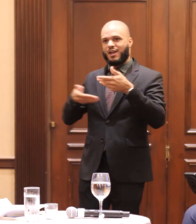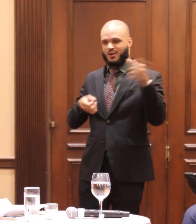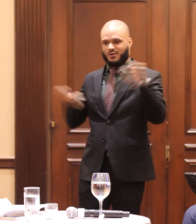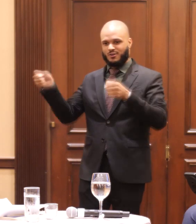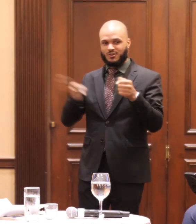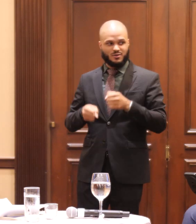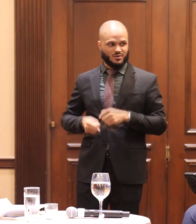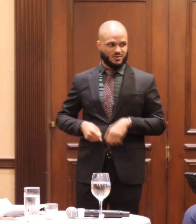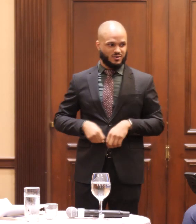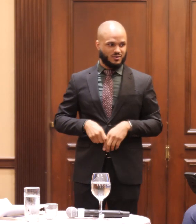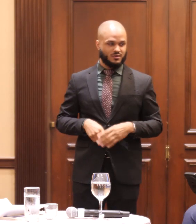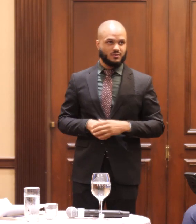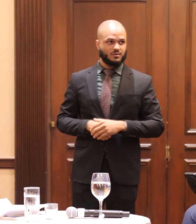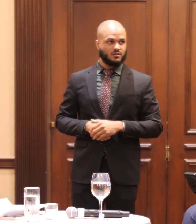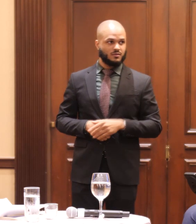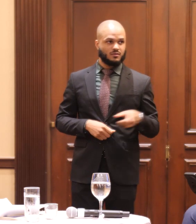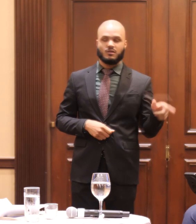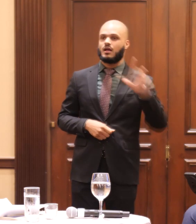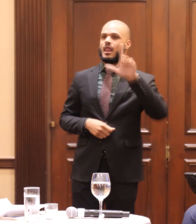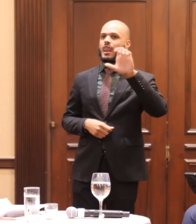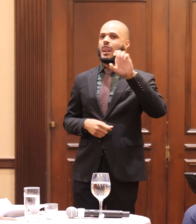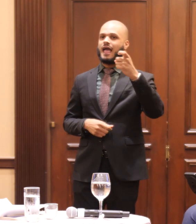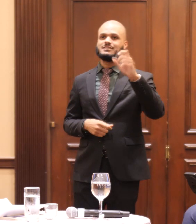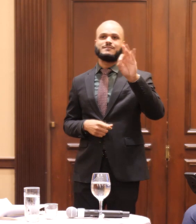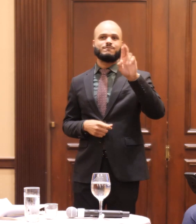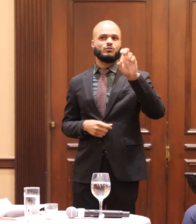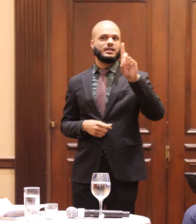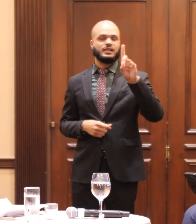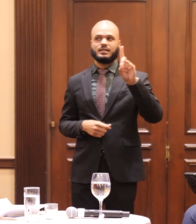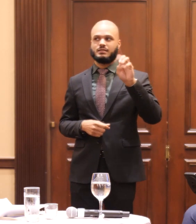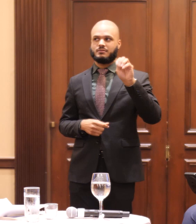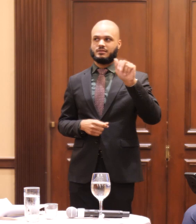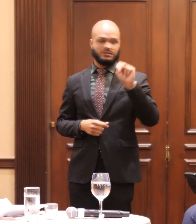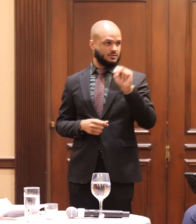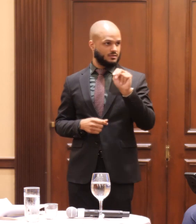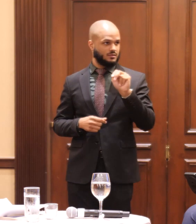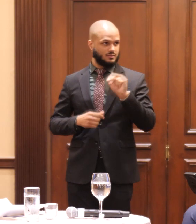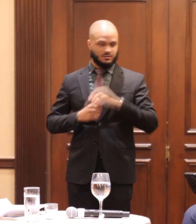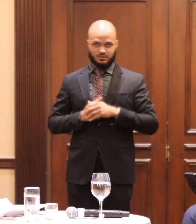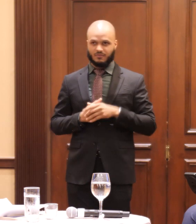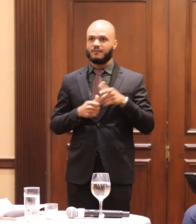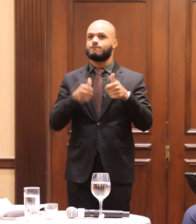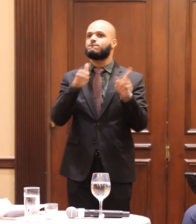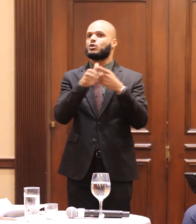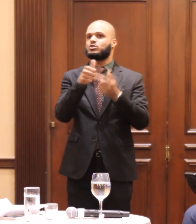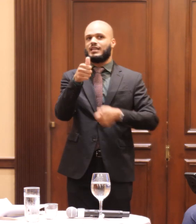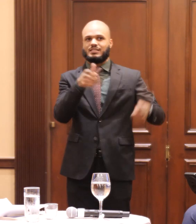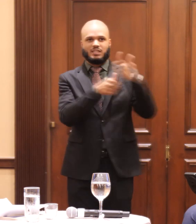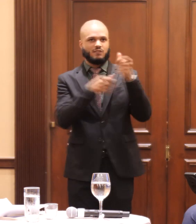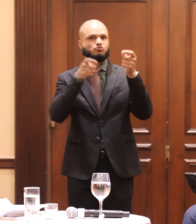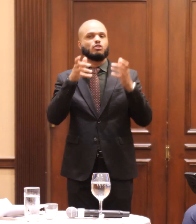And that was Lux Frieden that was Lex Frieden. BURGDORF: He was the first executive director of of the Council.